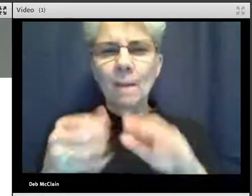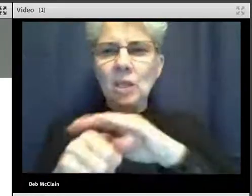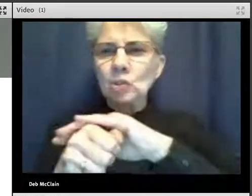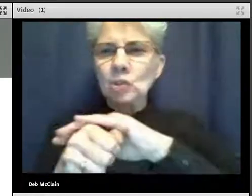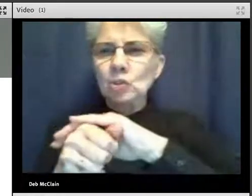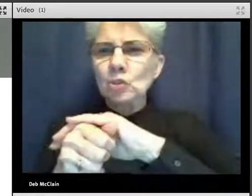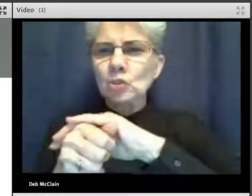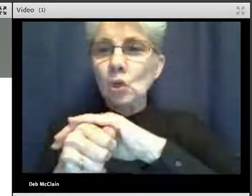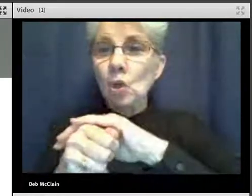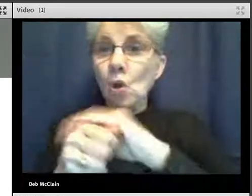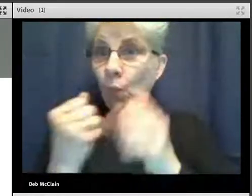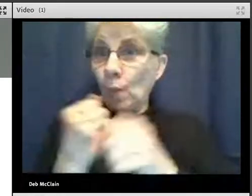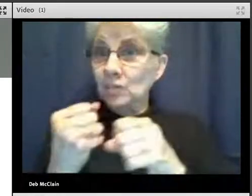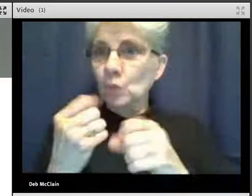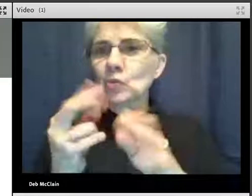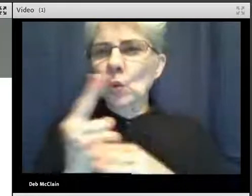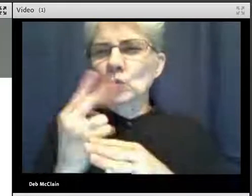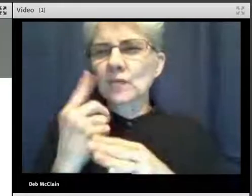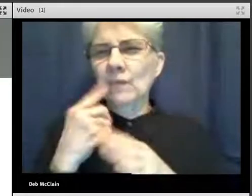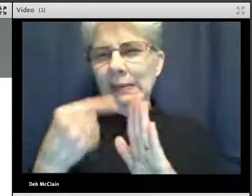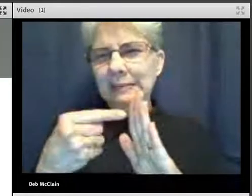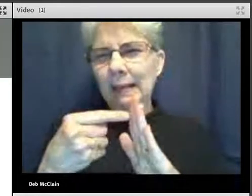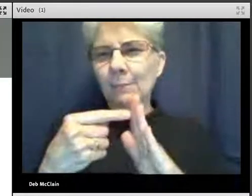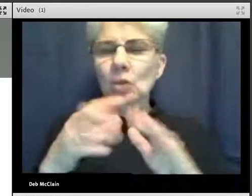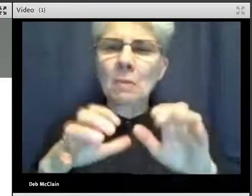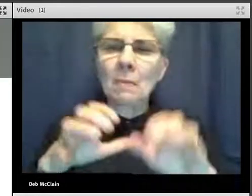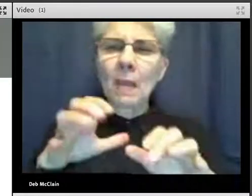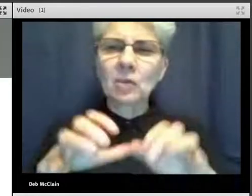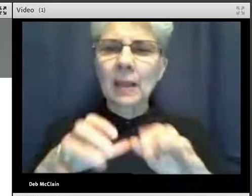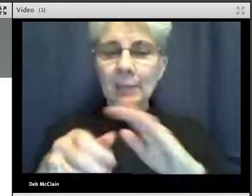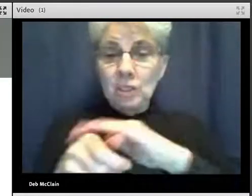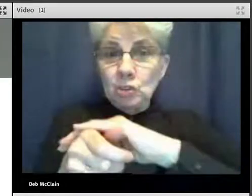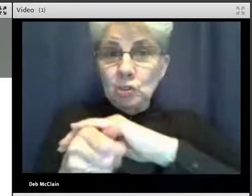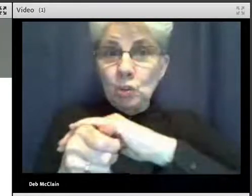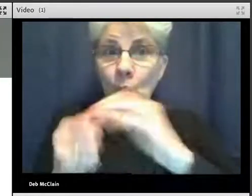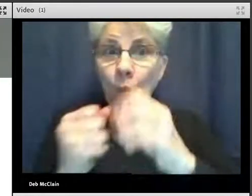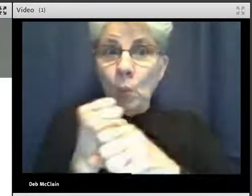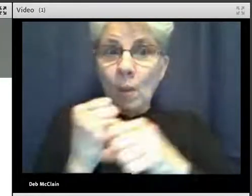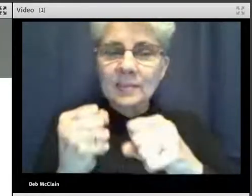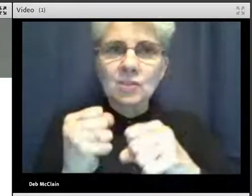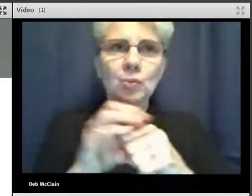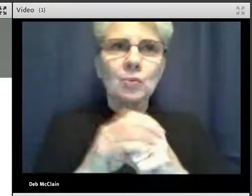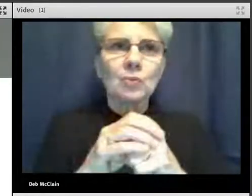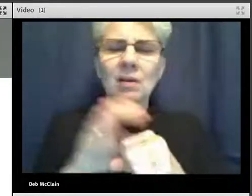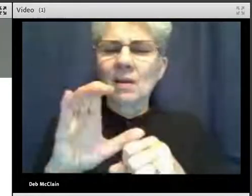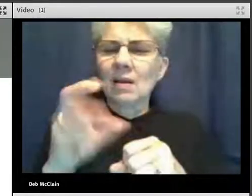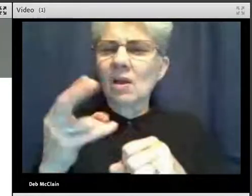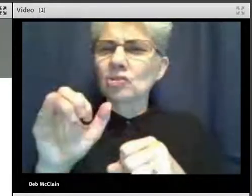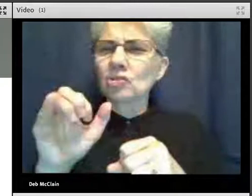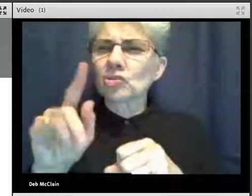So I'm going to use them as an example. So I would maybe type in "turtle rescue," "tracking," you know, the terms that I would use.